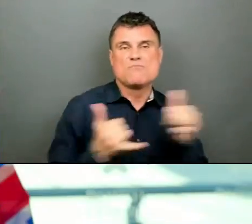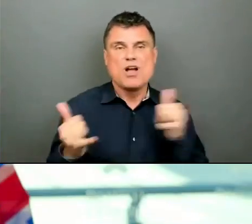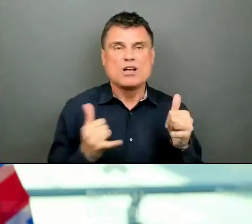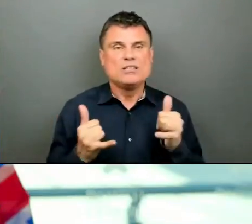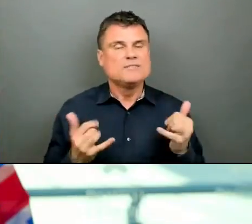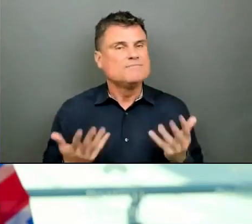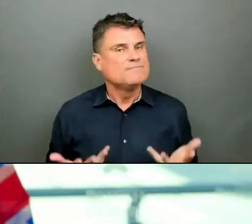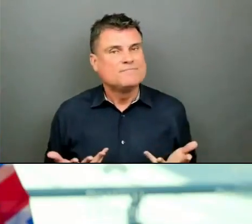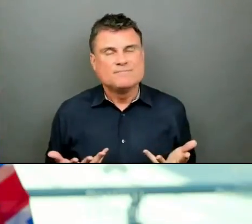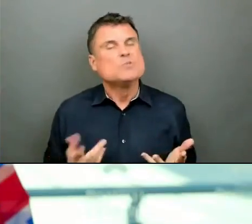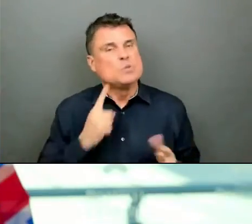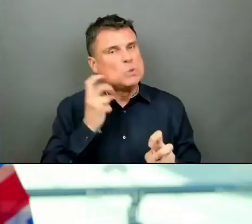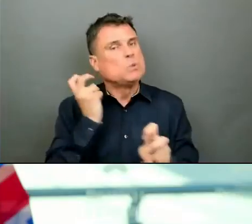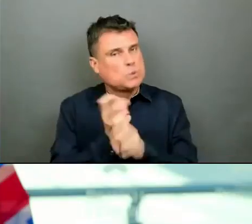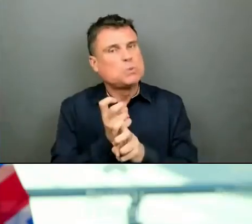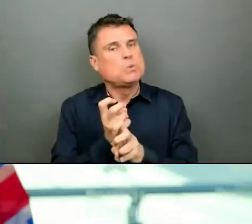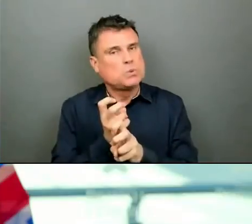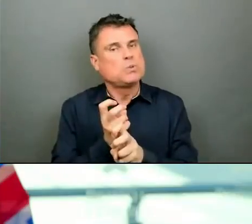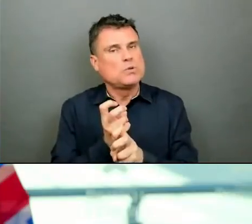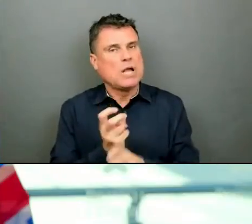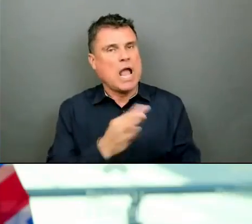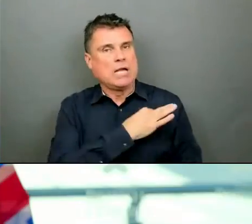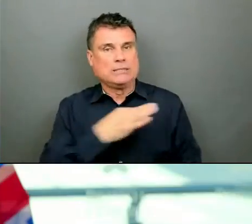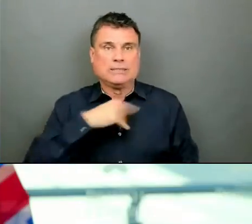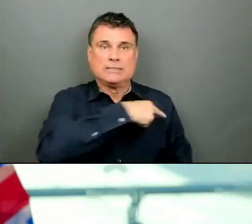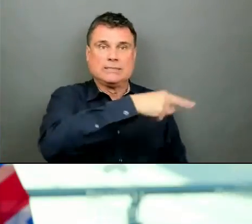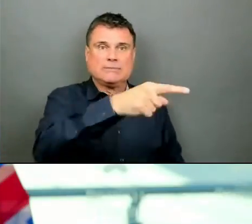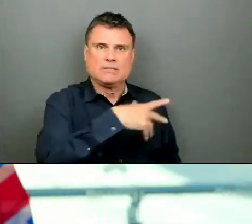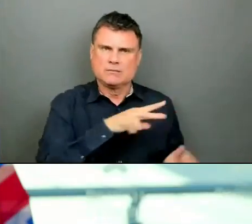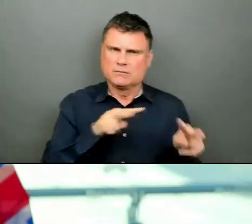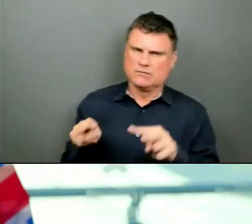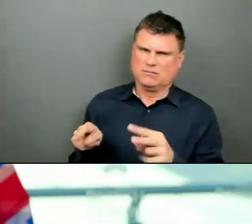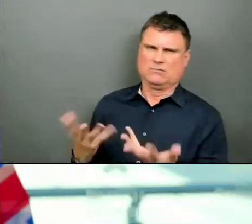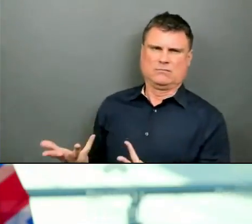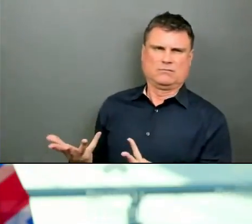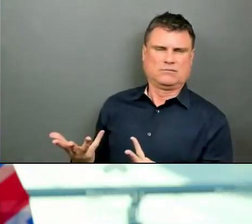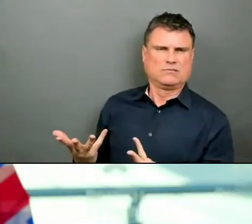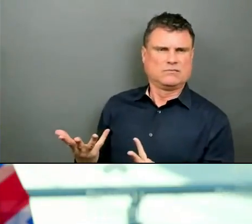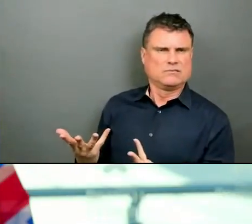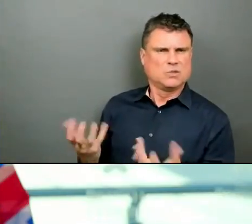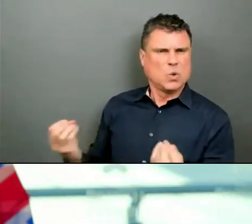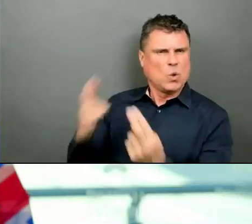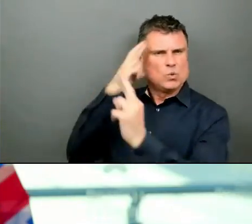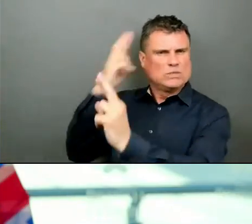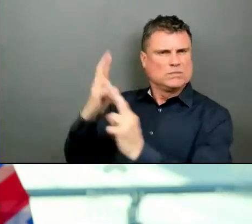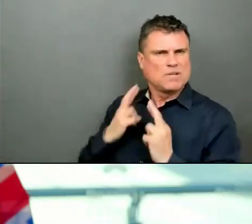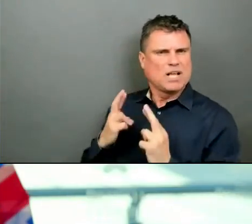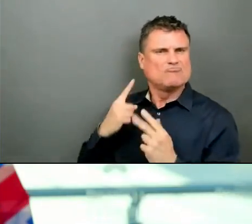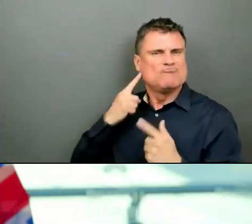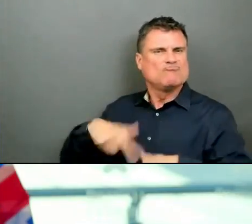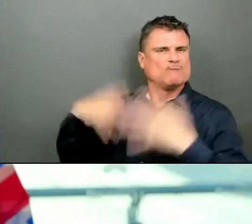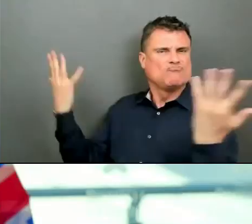seriously, it is hard to see from inside a hospital. Despite the fatigue of our amazing front line